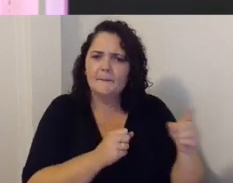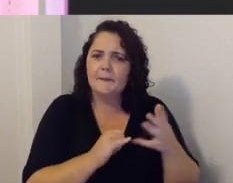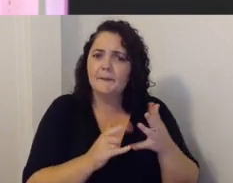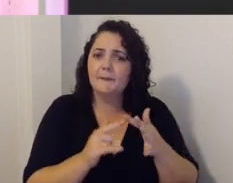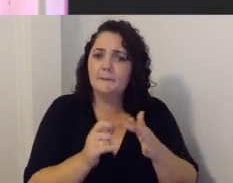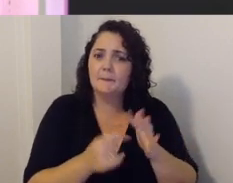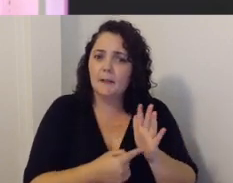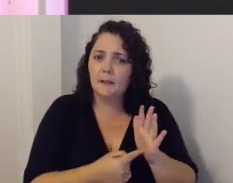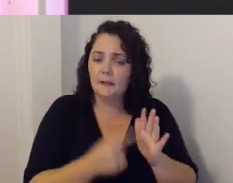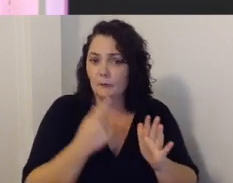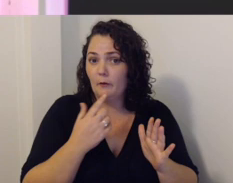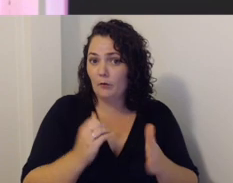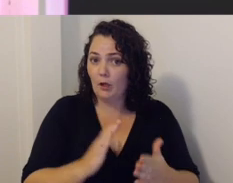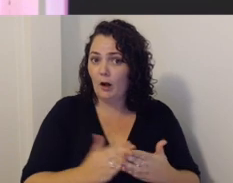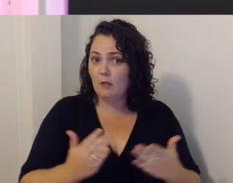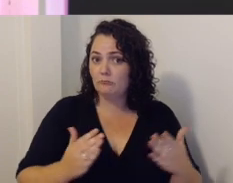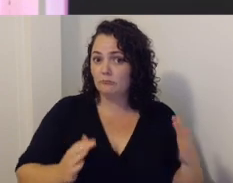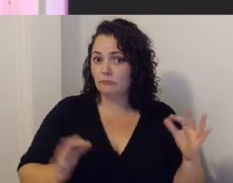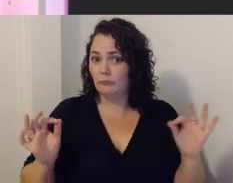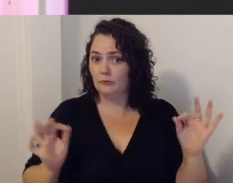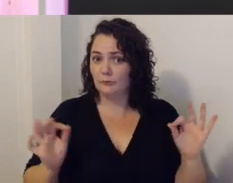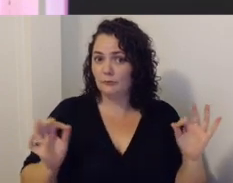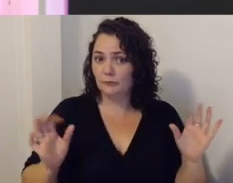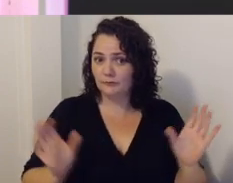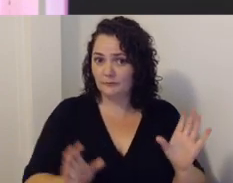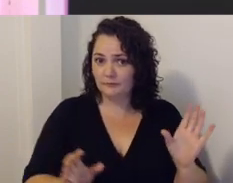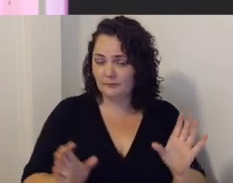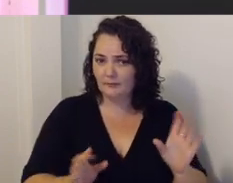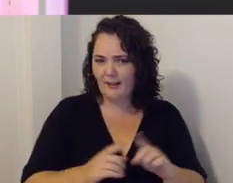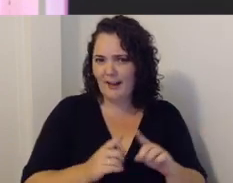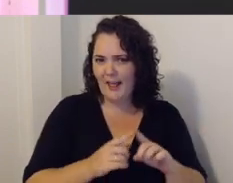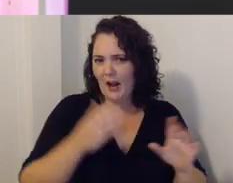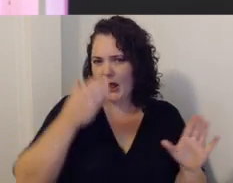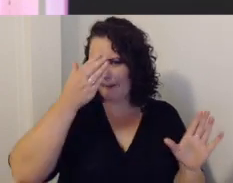live life drawing multiple models, we're gonna have a bit of a masquerade party, I'm not quite sure if